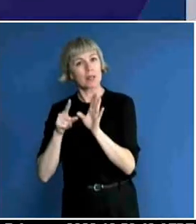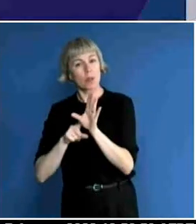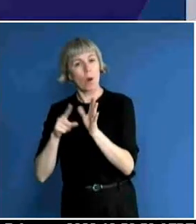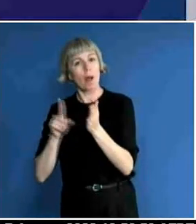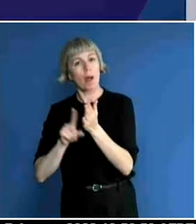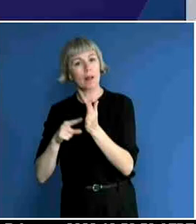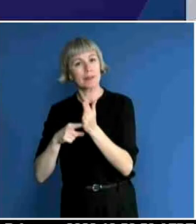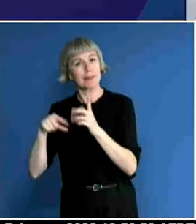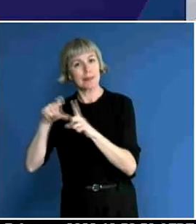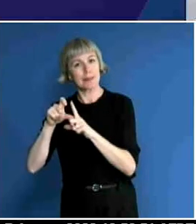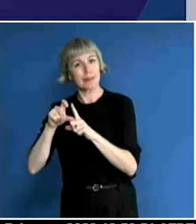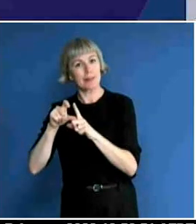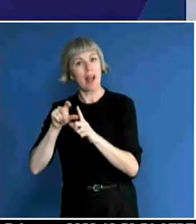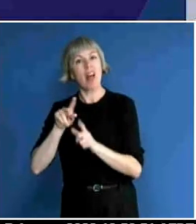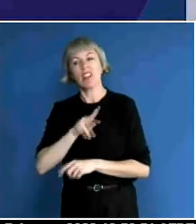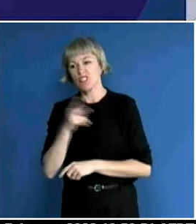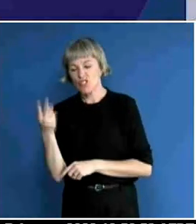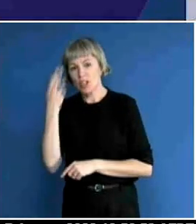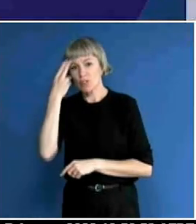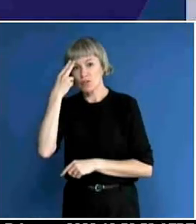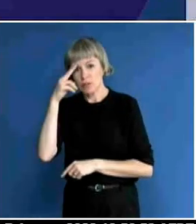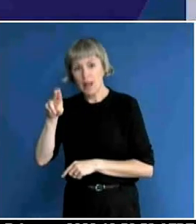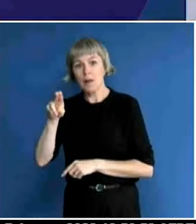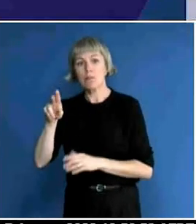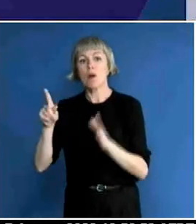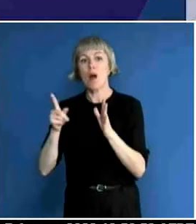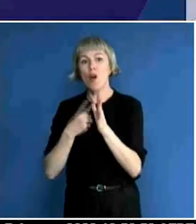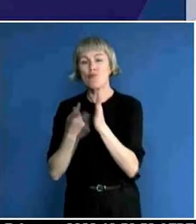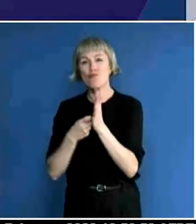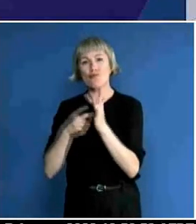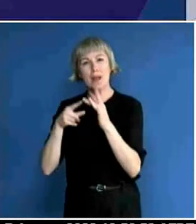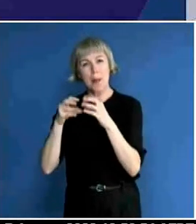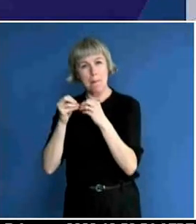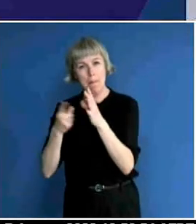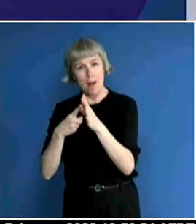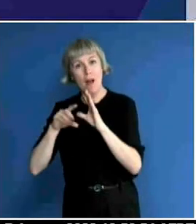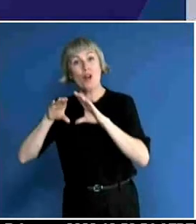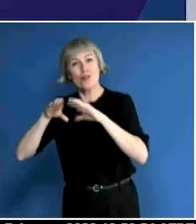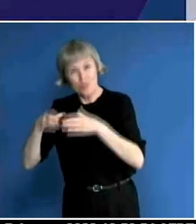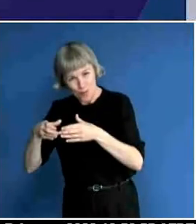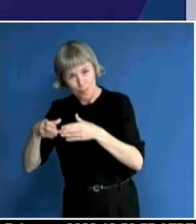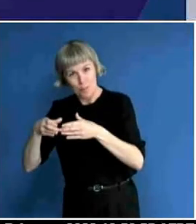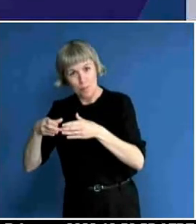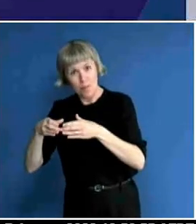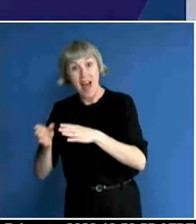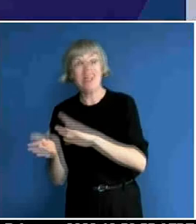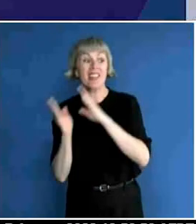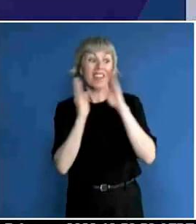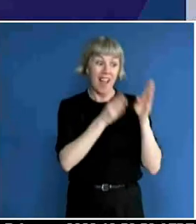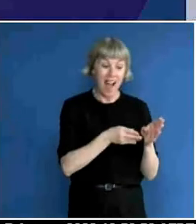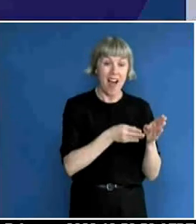Limited, and the other is Rehab Management Australia Proprietary Limited, which was incorporated in 1998.